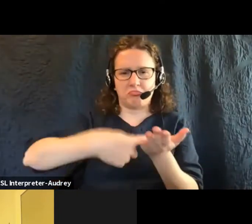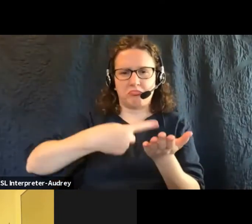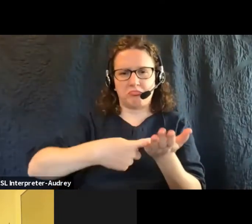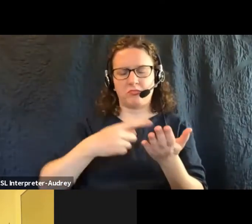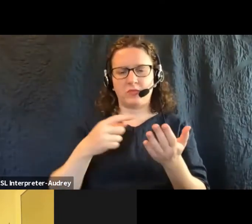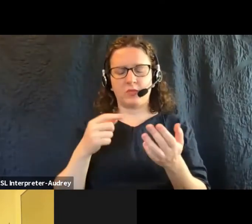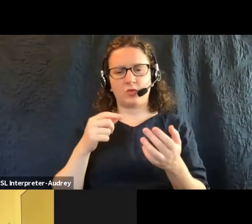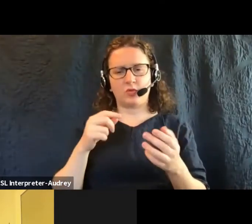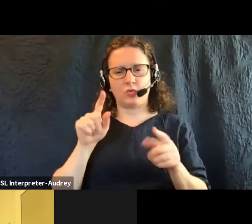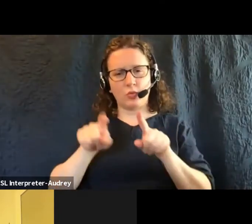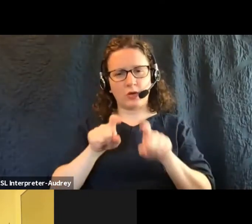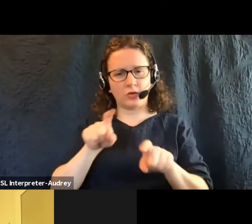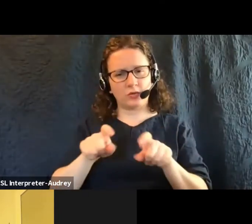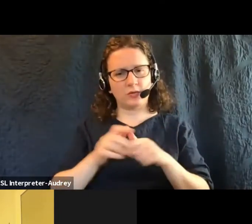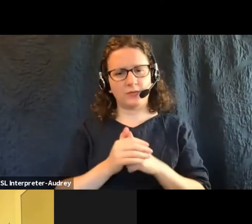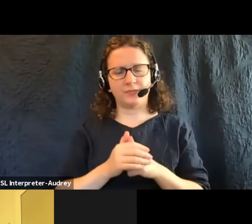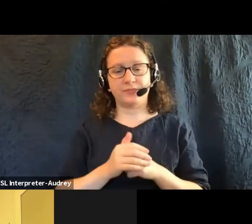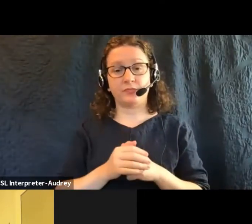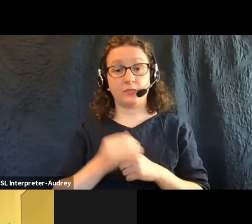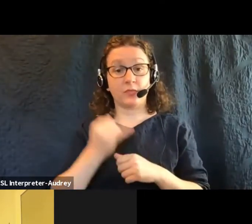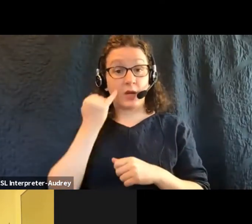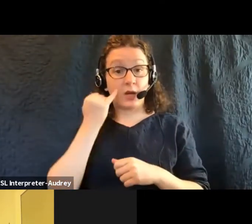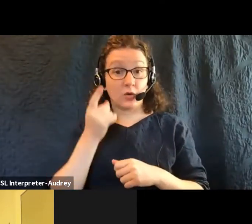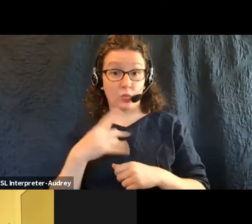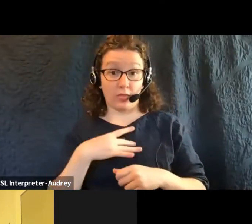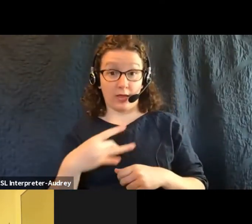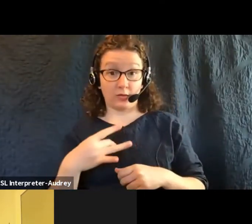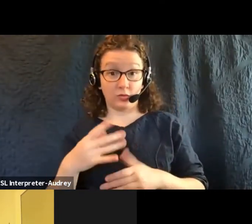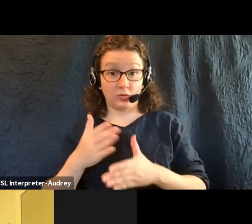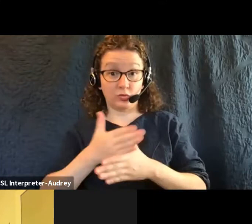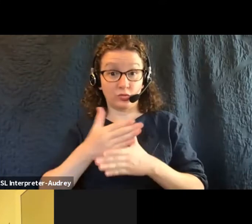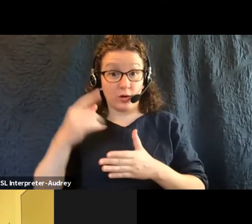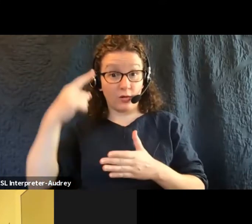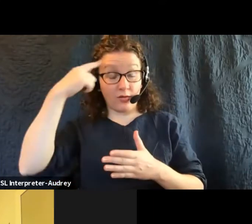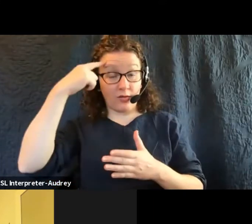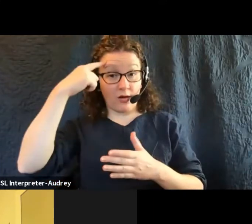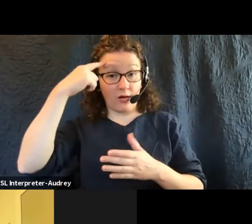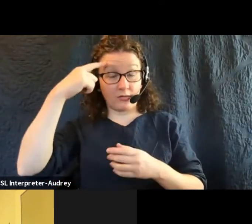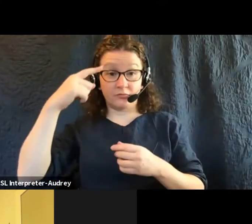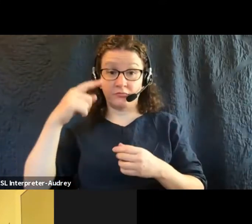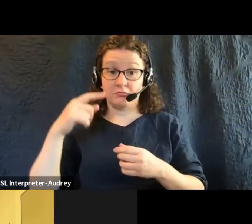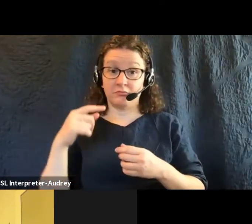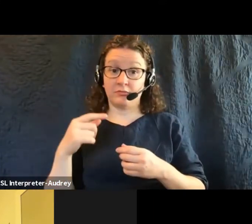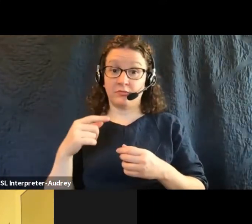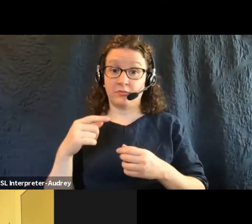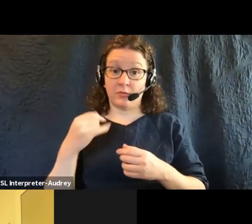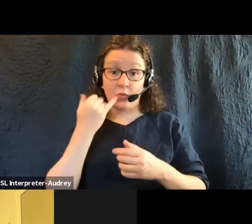And if you would like to share a thought about, or if you would like to answer any of the questions